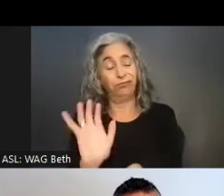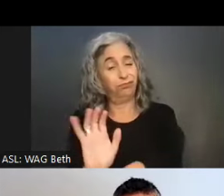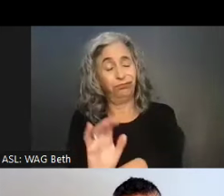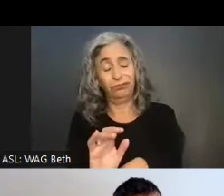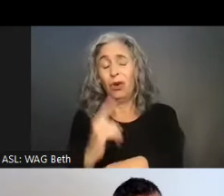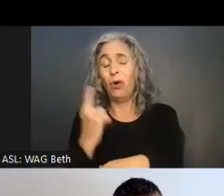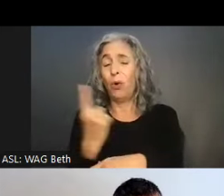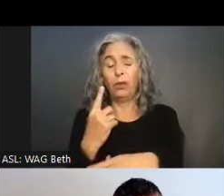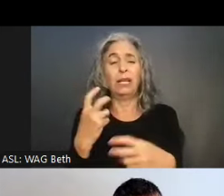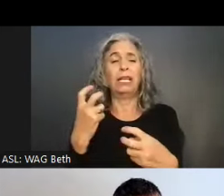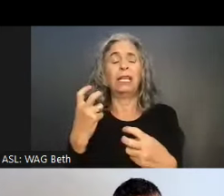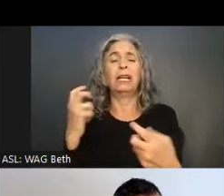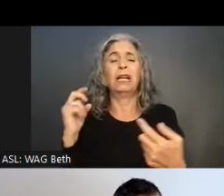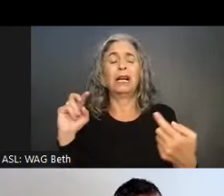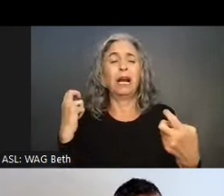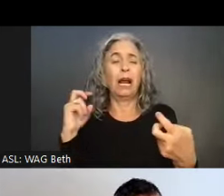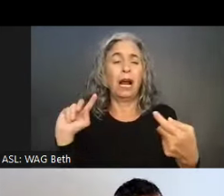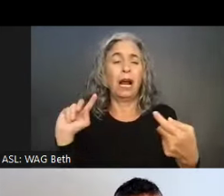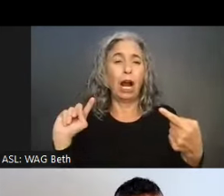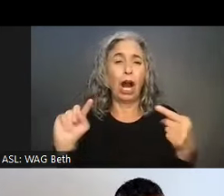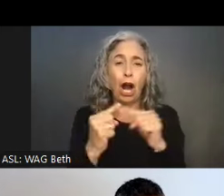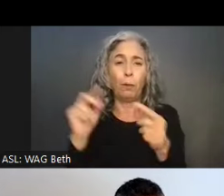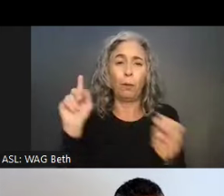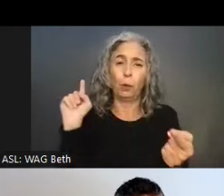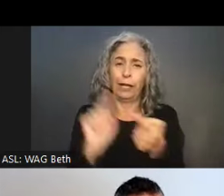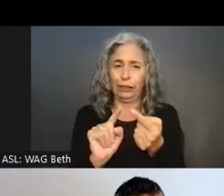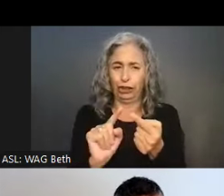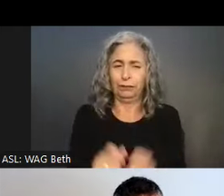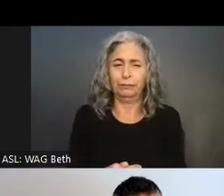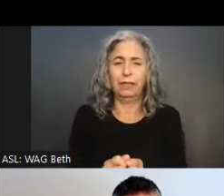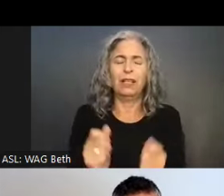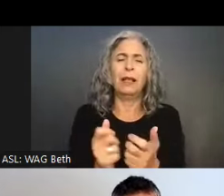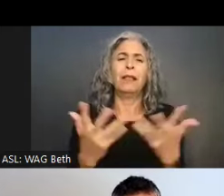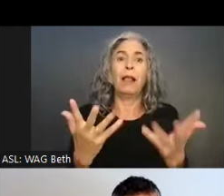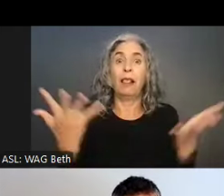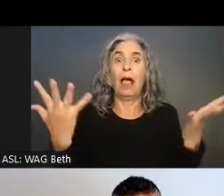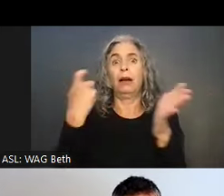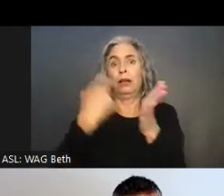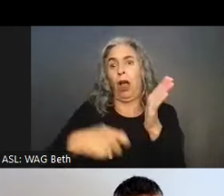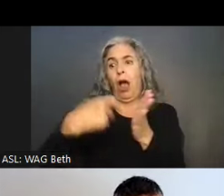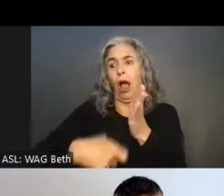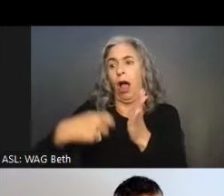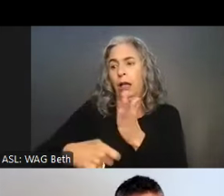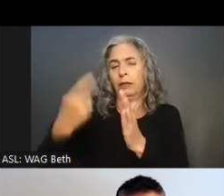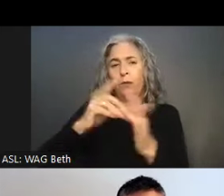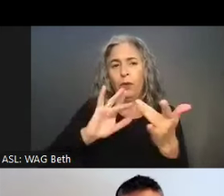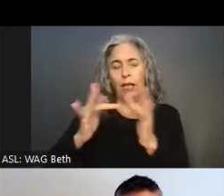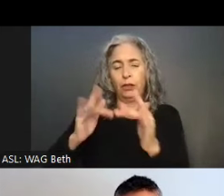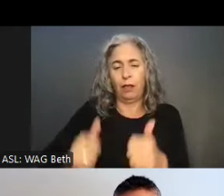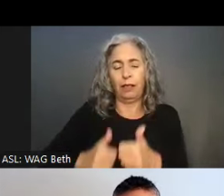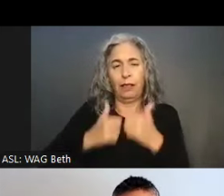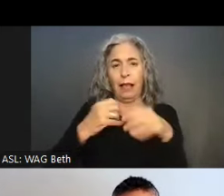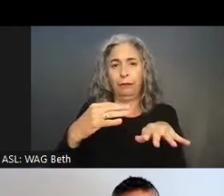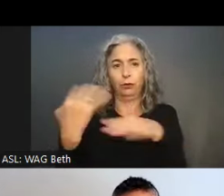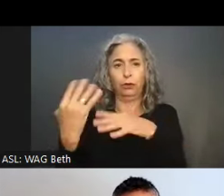harm reduction. There are significant costs to the internet and live streaming that are hidden,